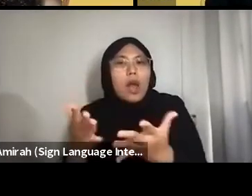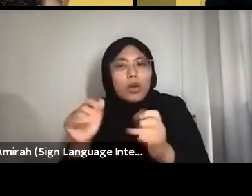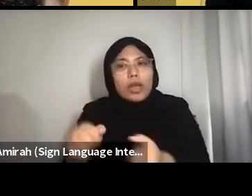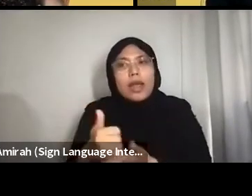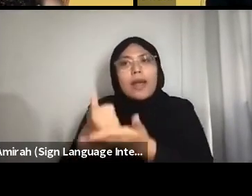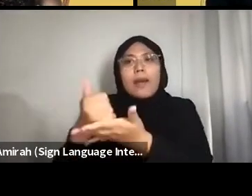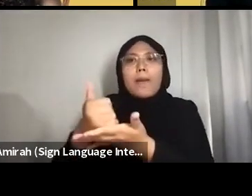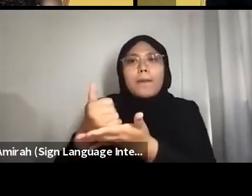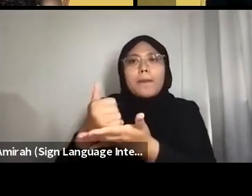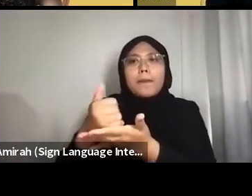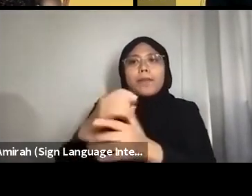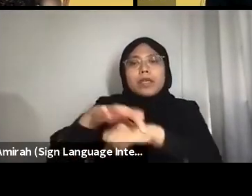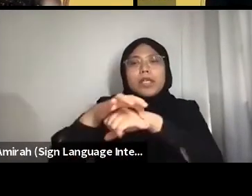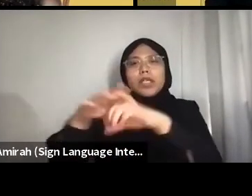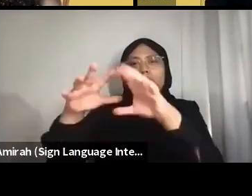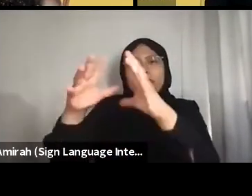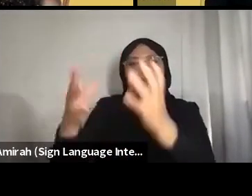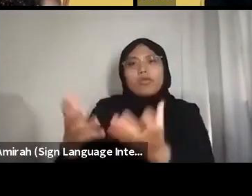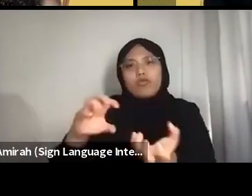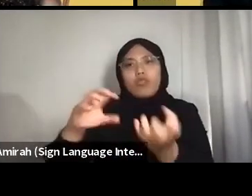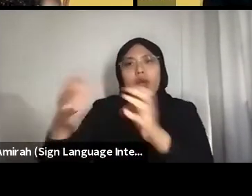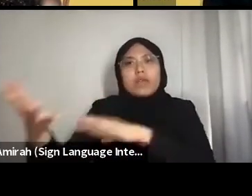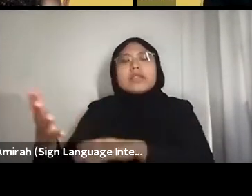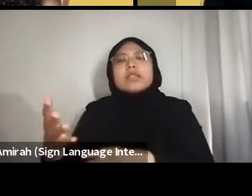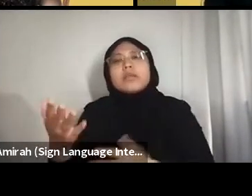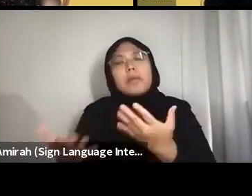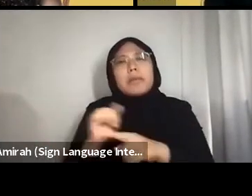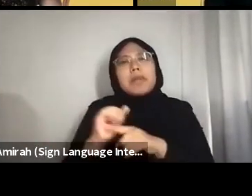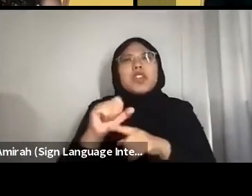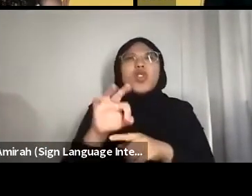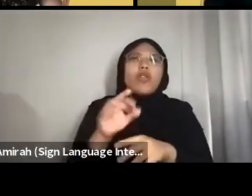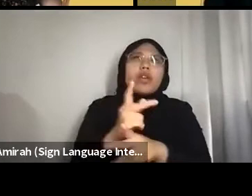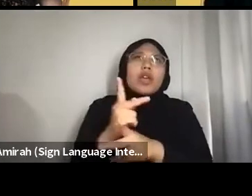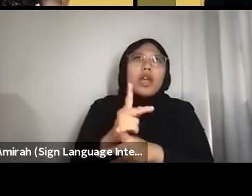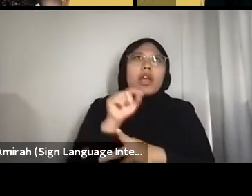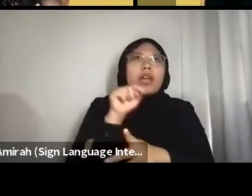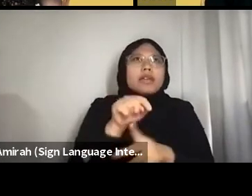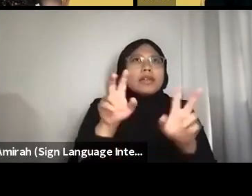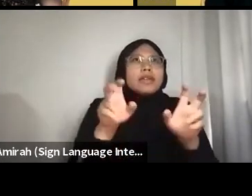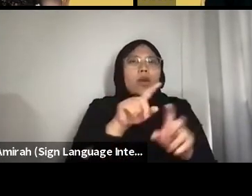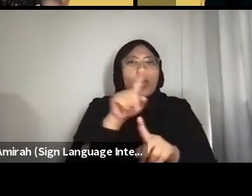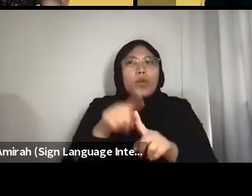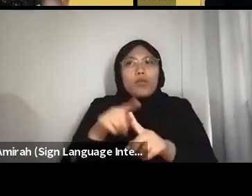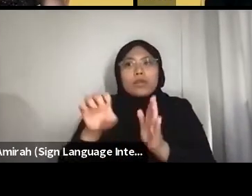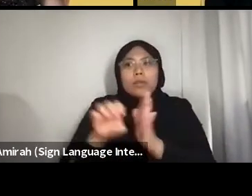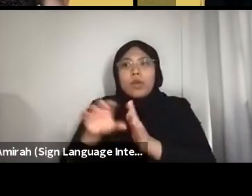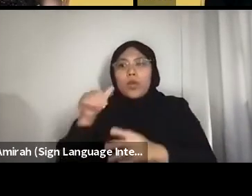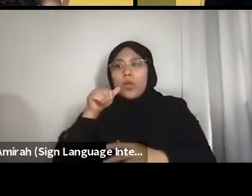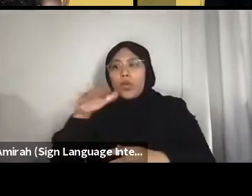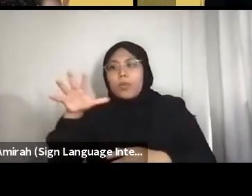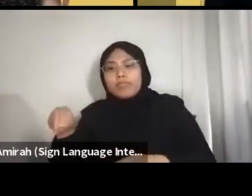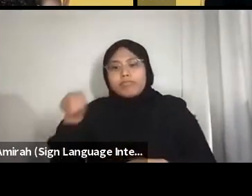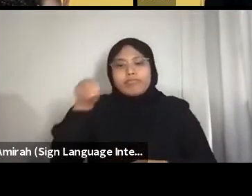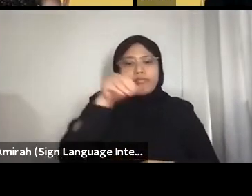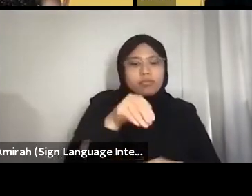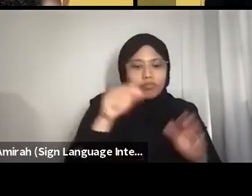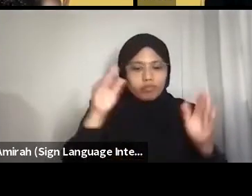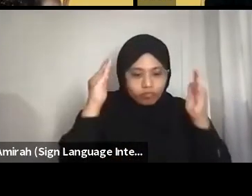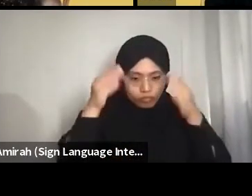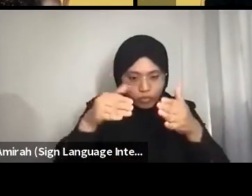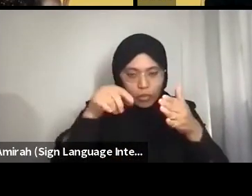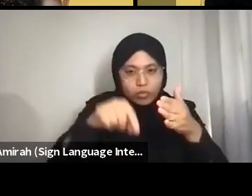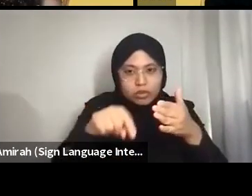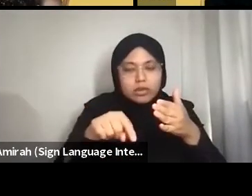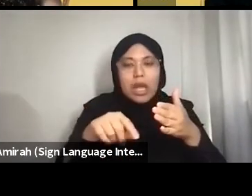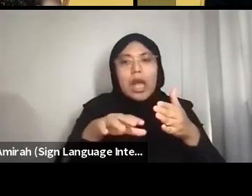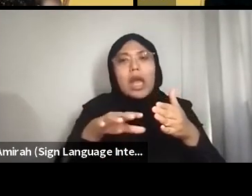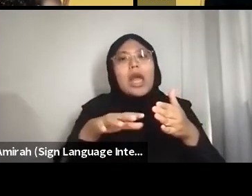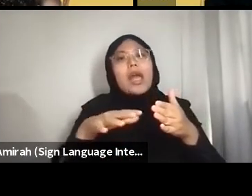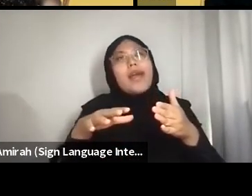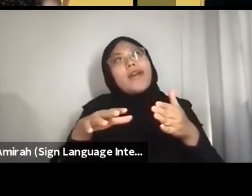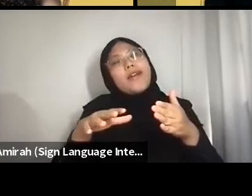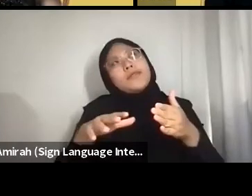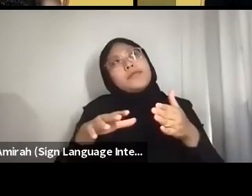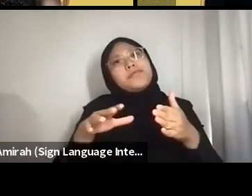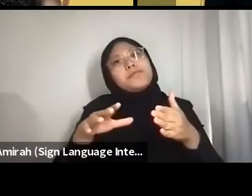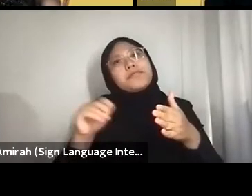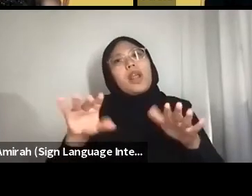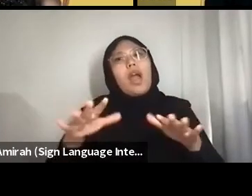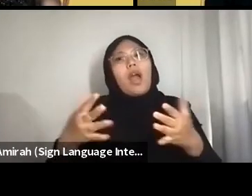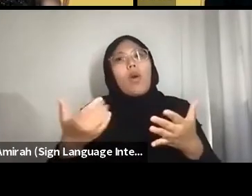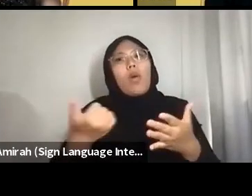Perhaps an ecofeminist practice of care where we put women at the centre, and also think about how we can do our part,